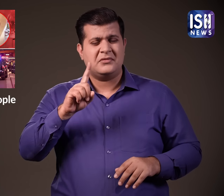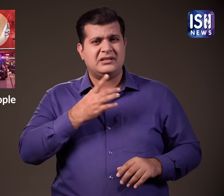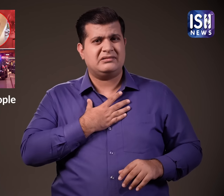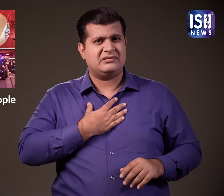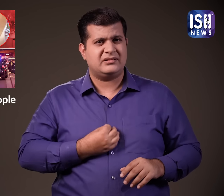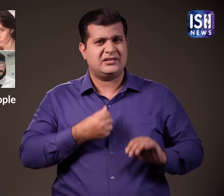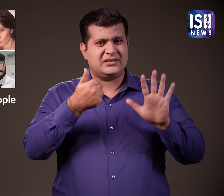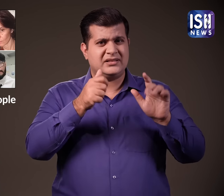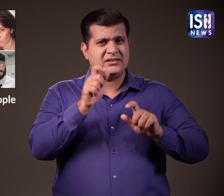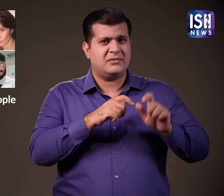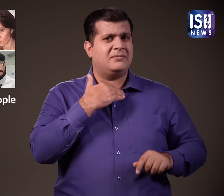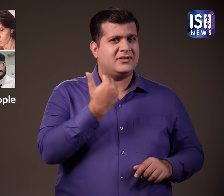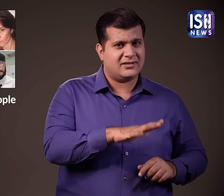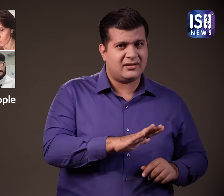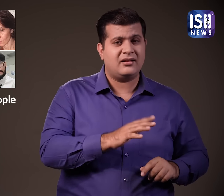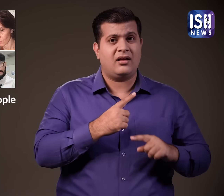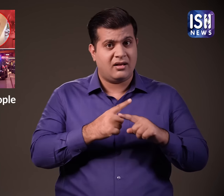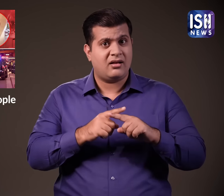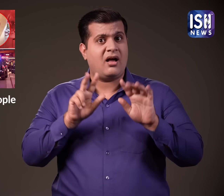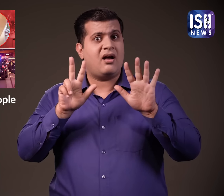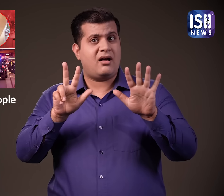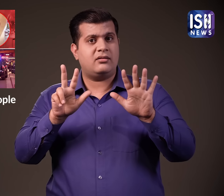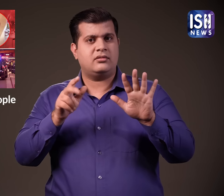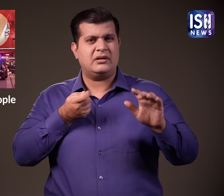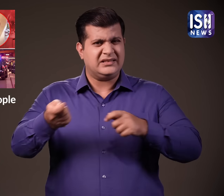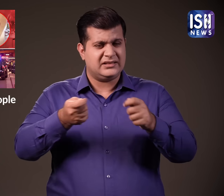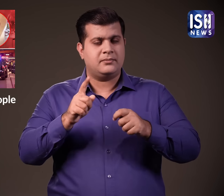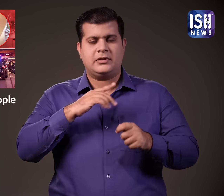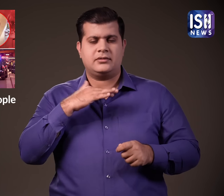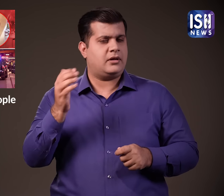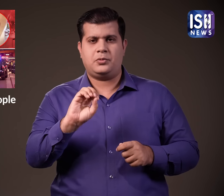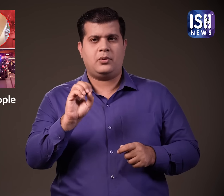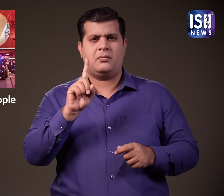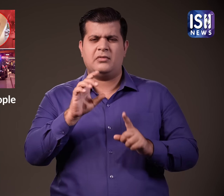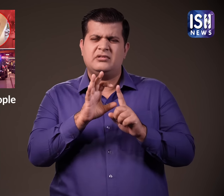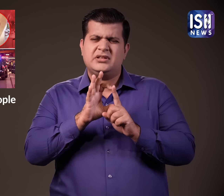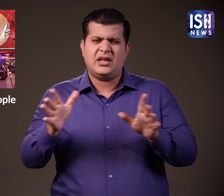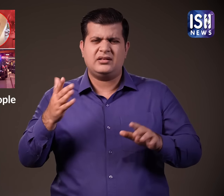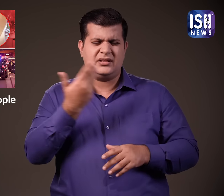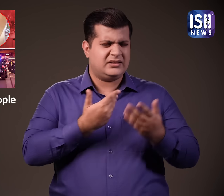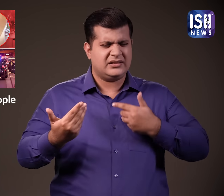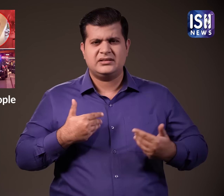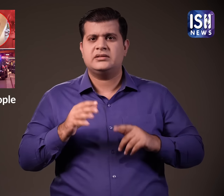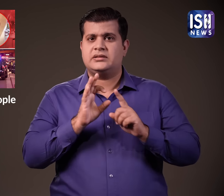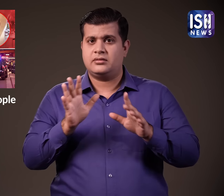Apart from the six deaths, the culprit also injured eight people with minor cuts.